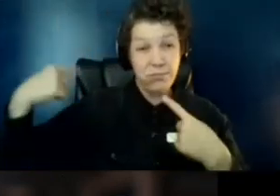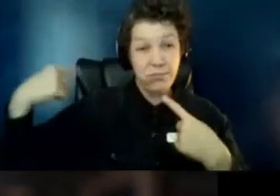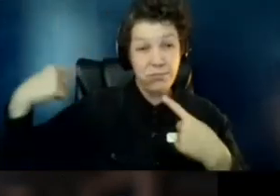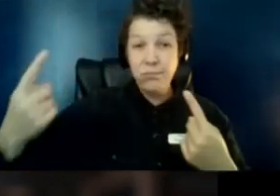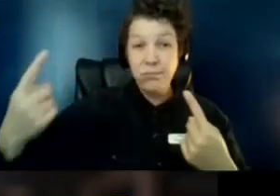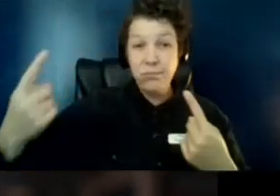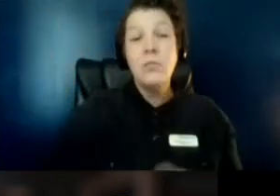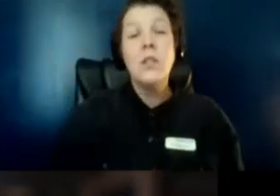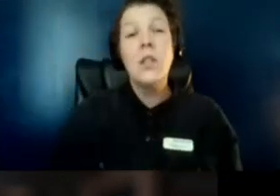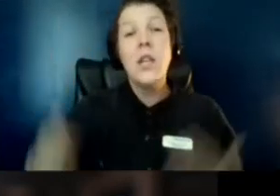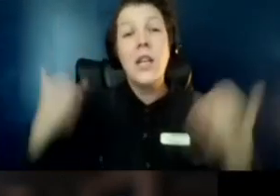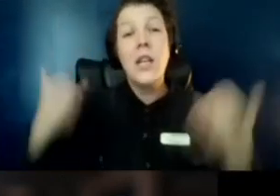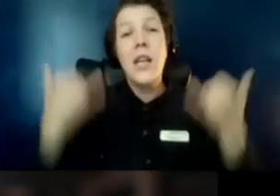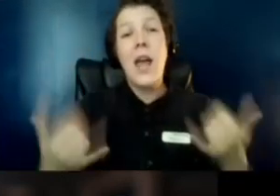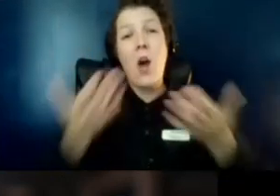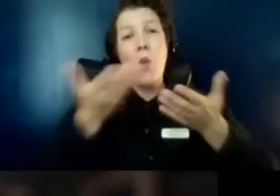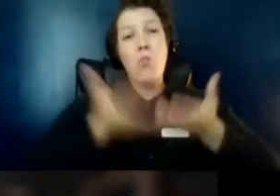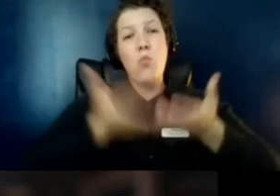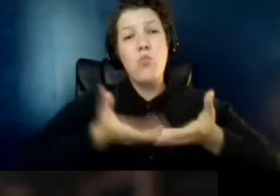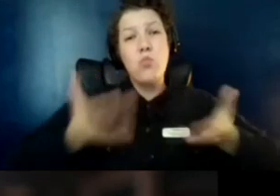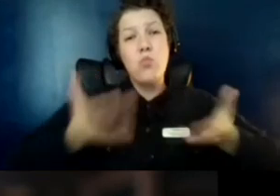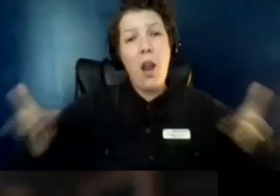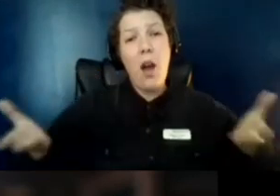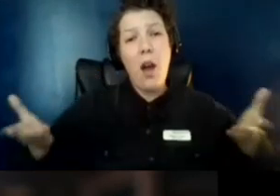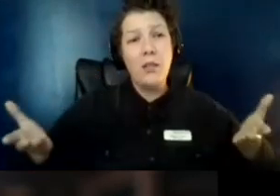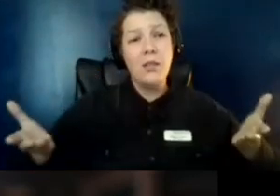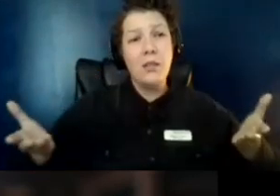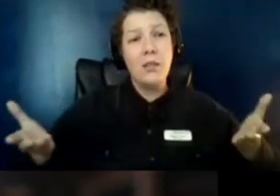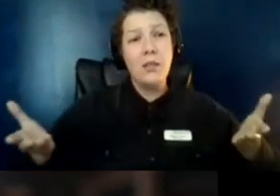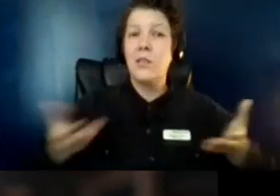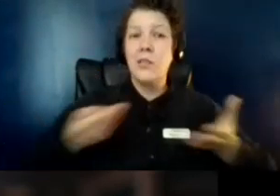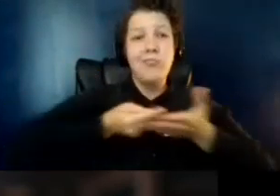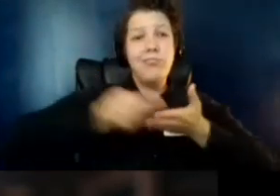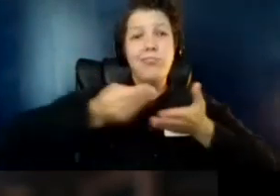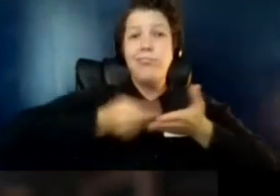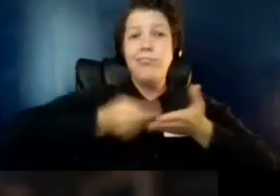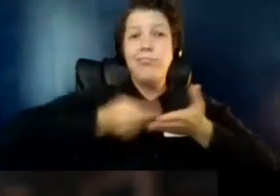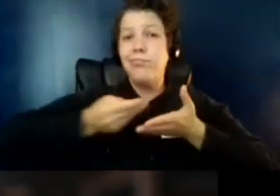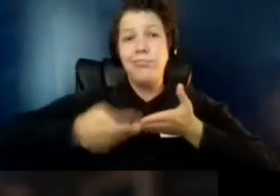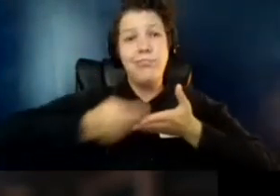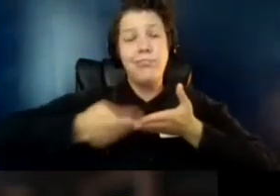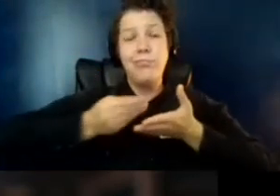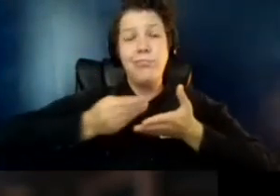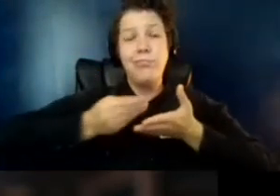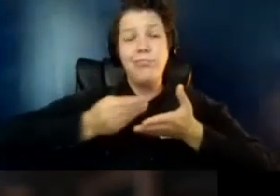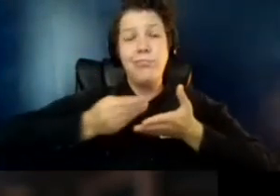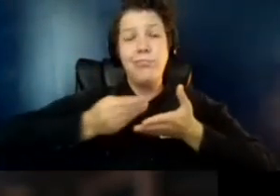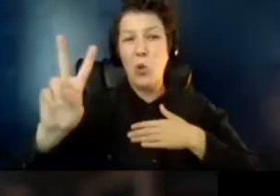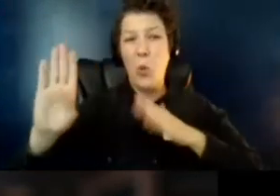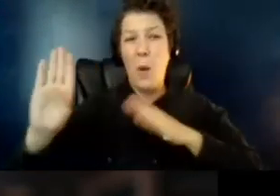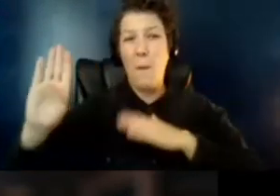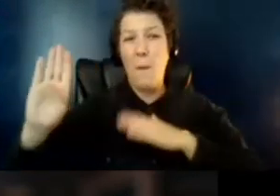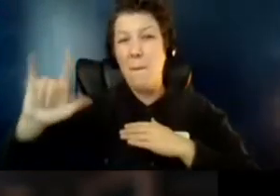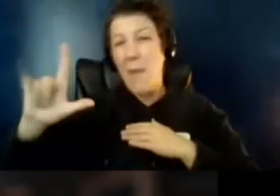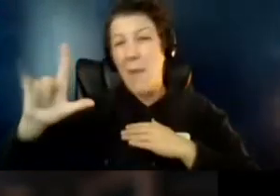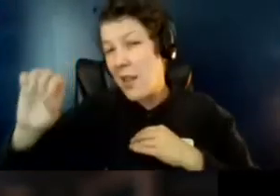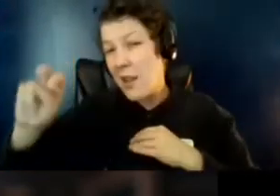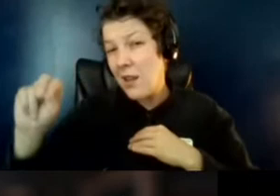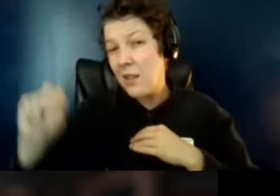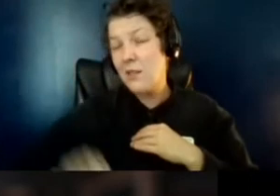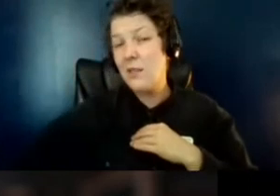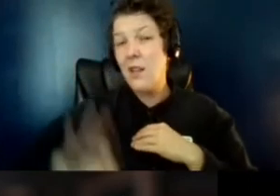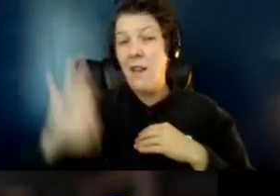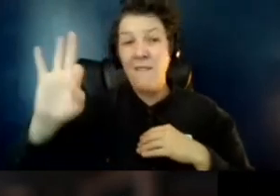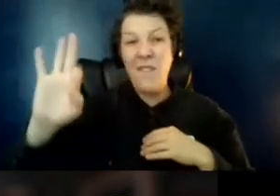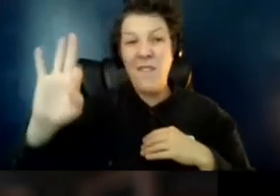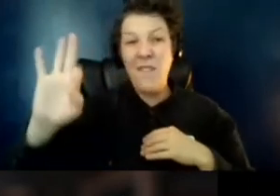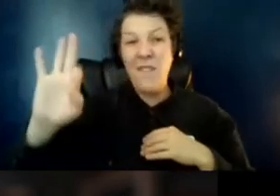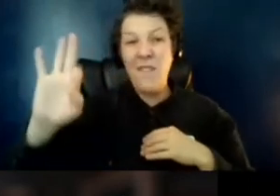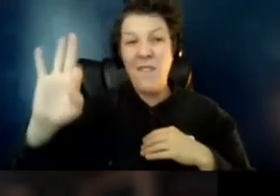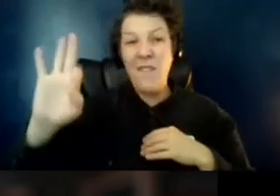used by billions of people. Facebook has more than 2 billion users. 20% of 2 billion is